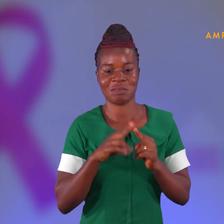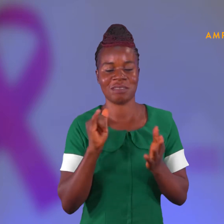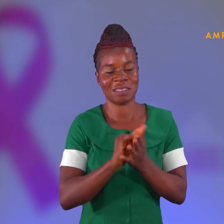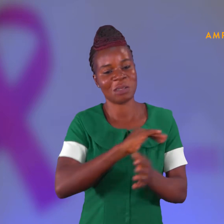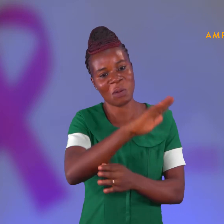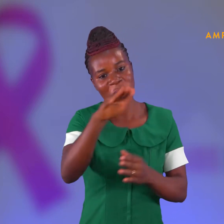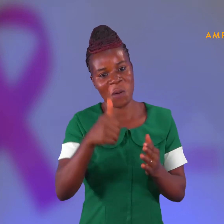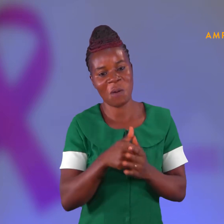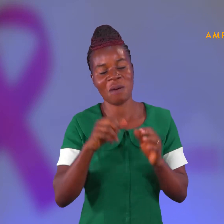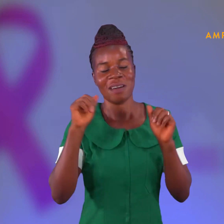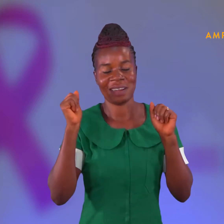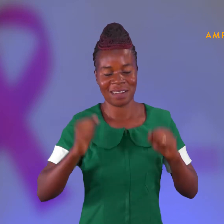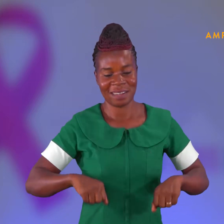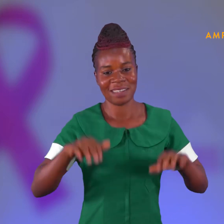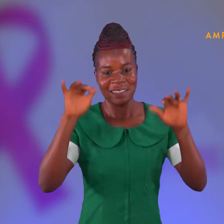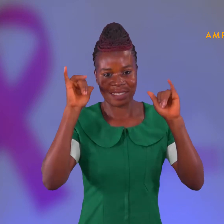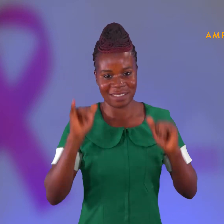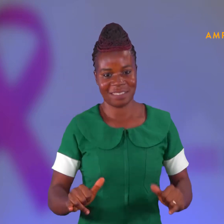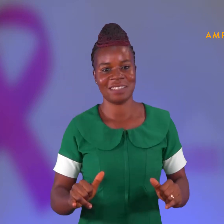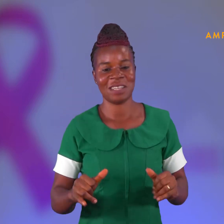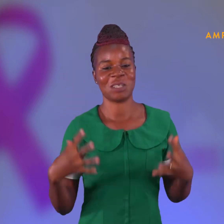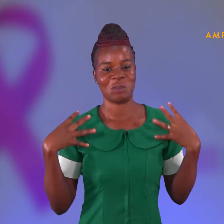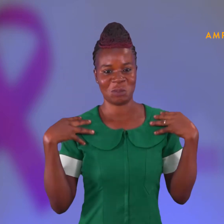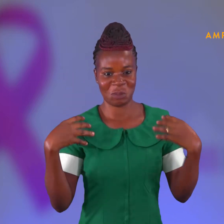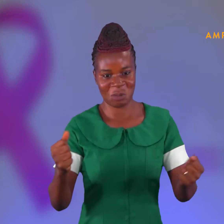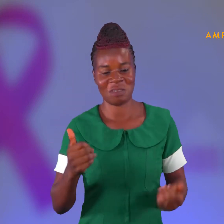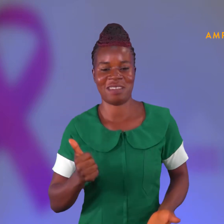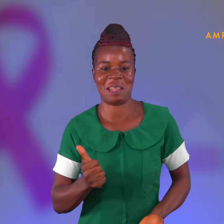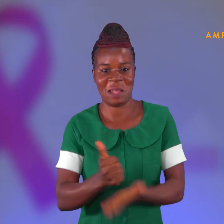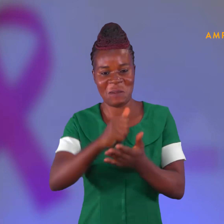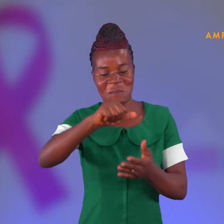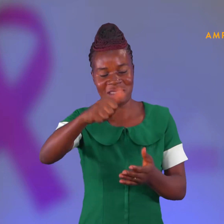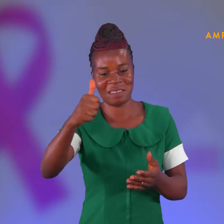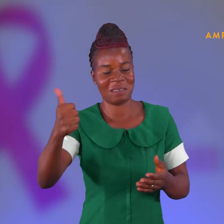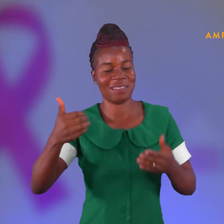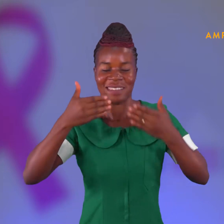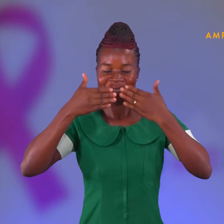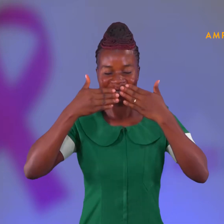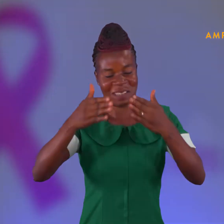So, that all can stay healthy and help one another. Thank you.